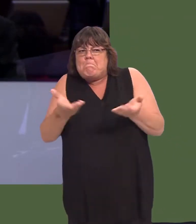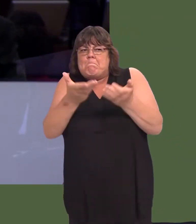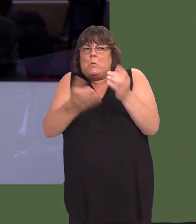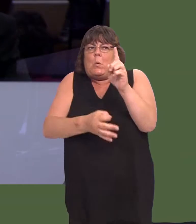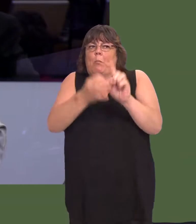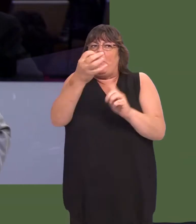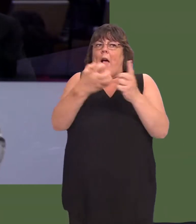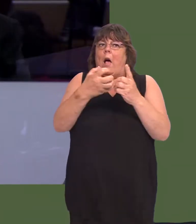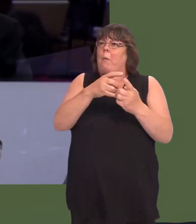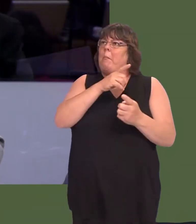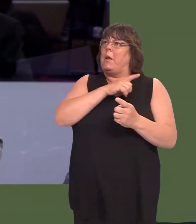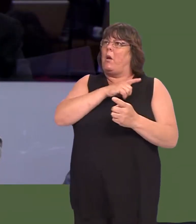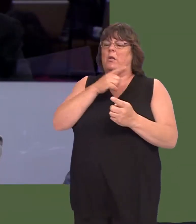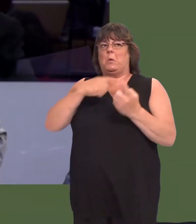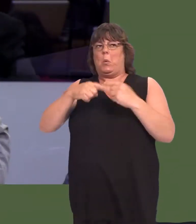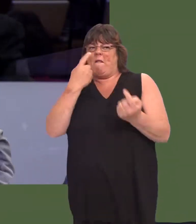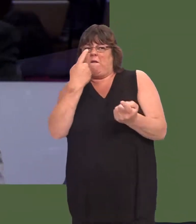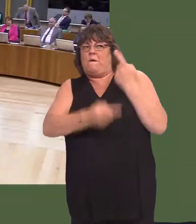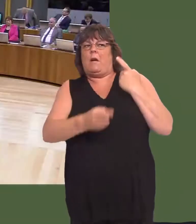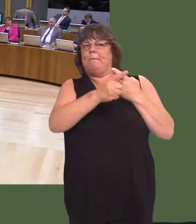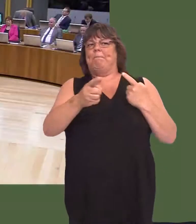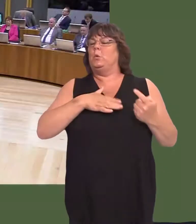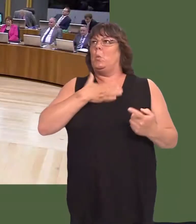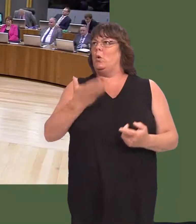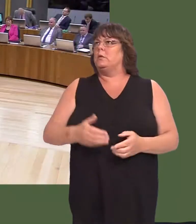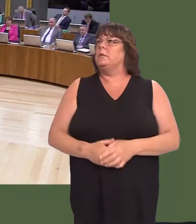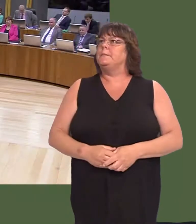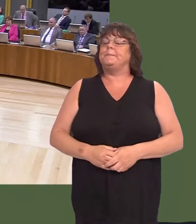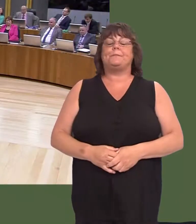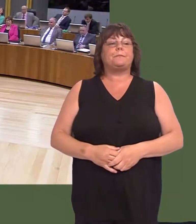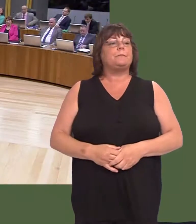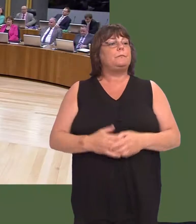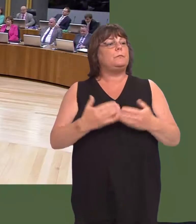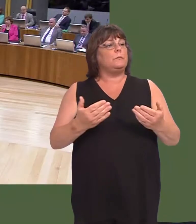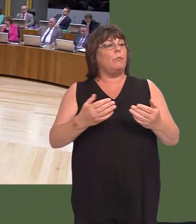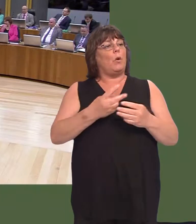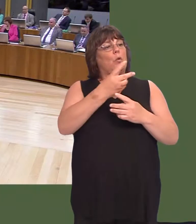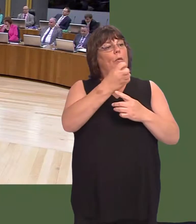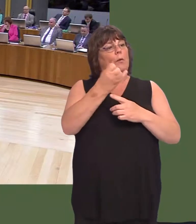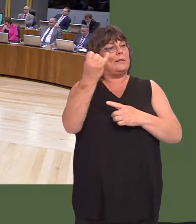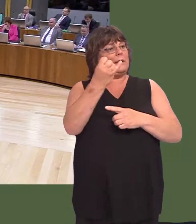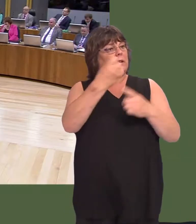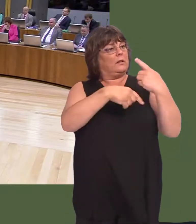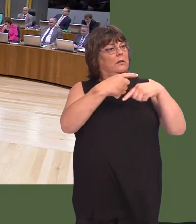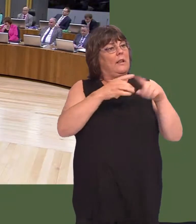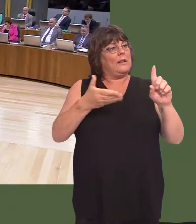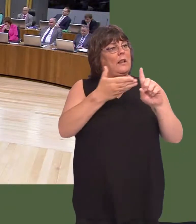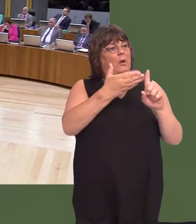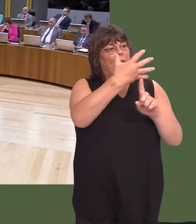given the reluctance to use fines in Wales? Carwyn Jones: Well, Iím glad the Member has pointed out that, by the end of 2016, the target was 58 per cent.